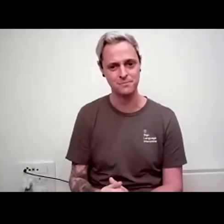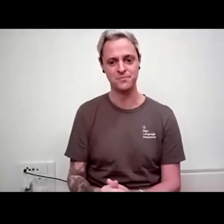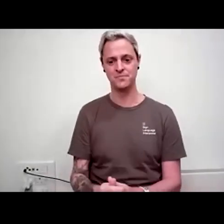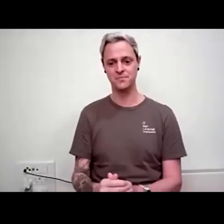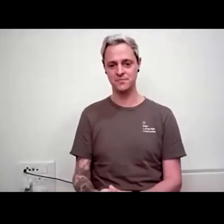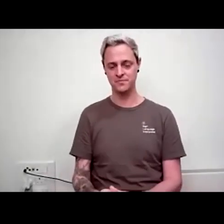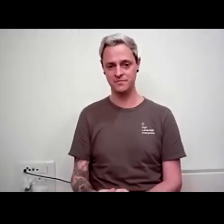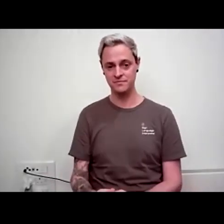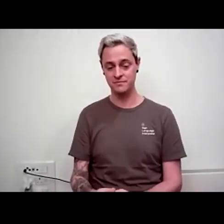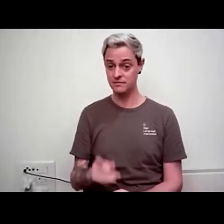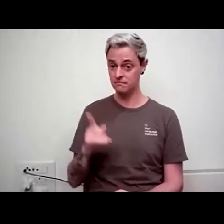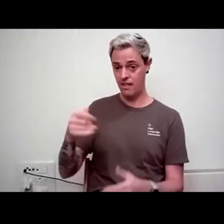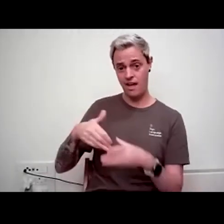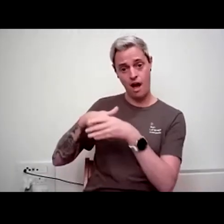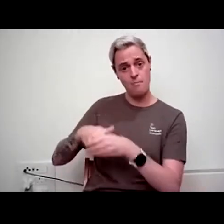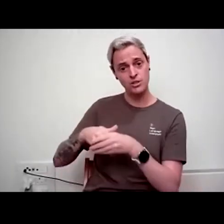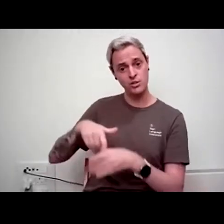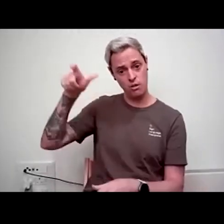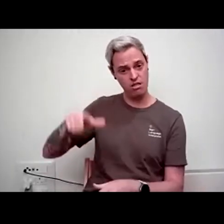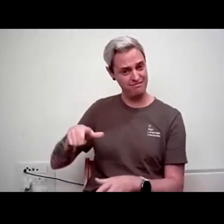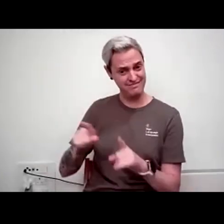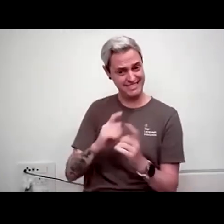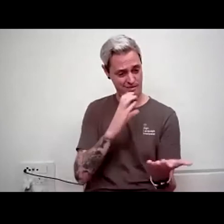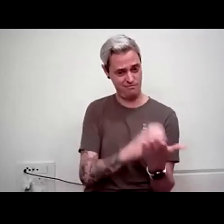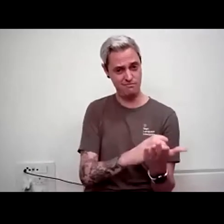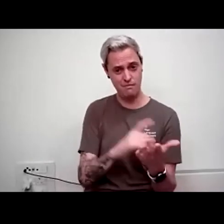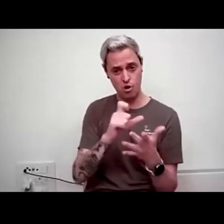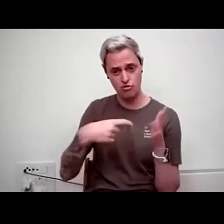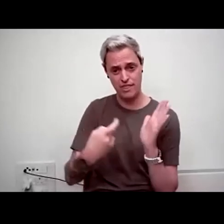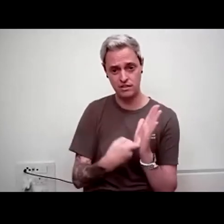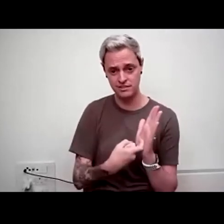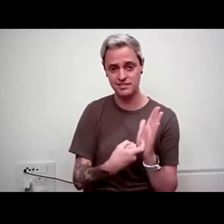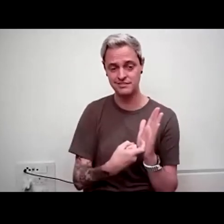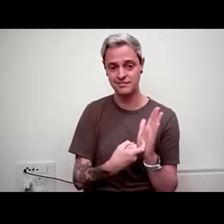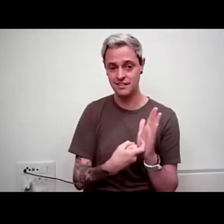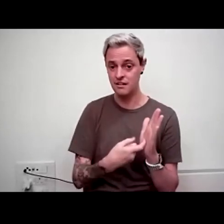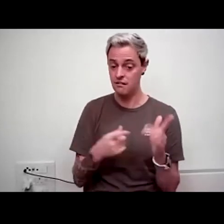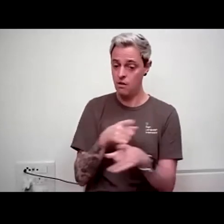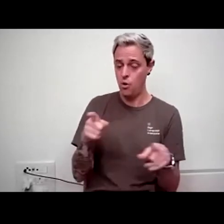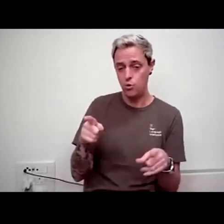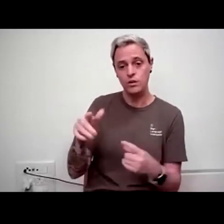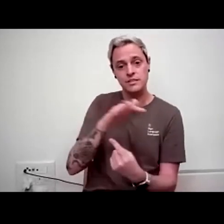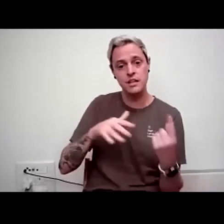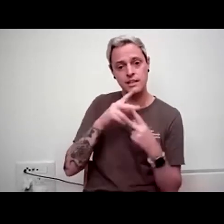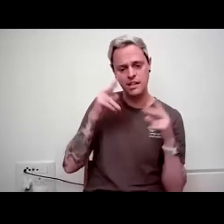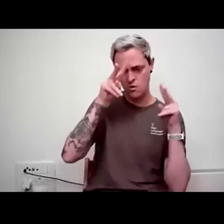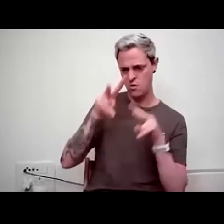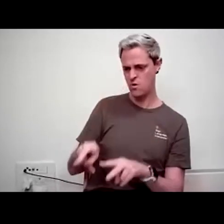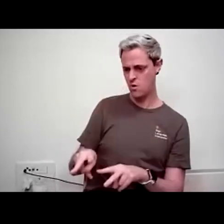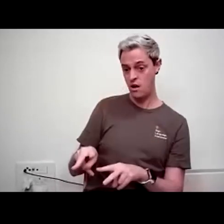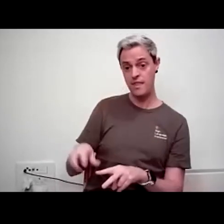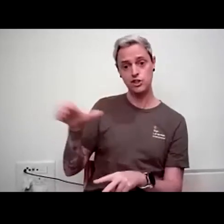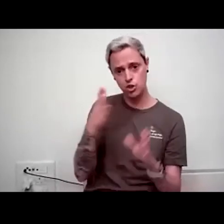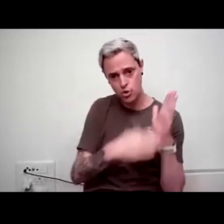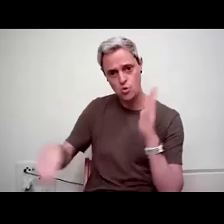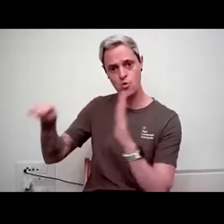As the apostle also made clear in the same chapter of Corinthians, those who society looks down on are not only to be given greater honour